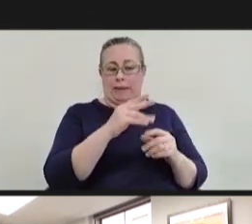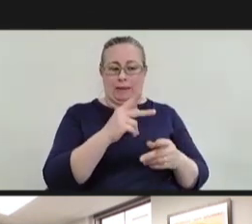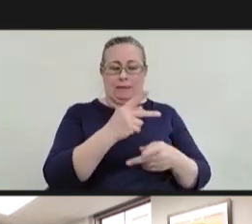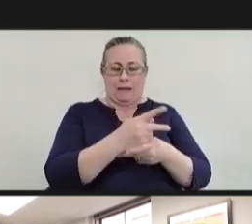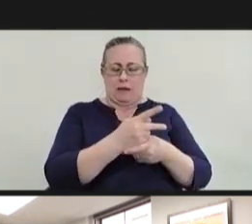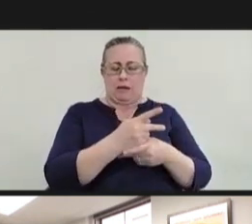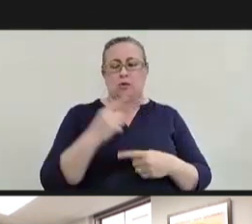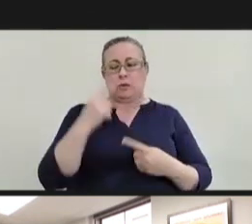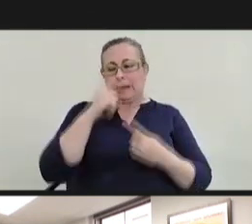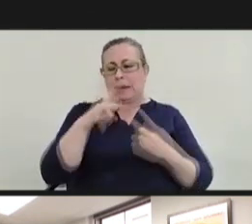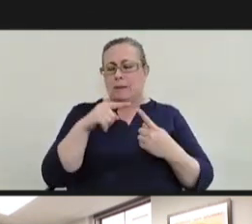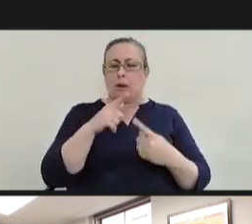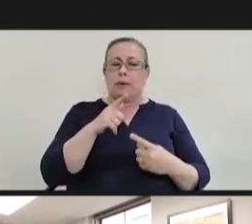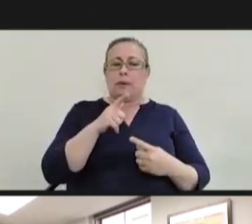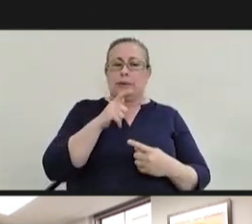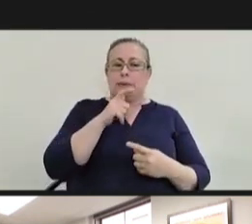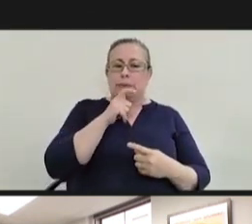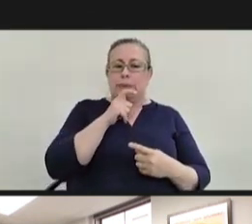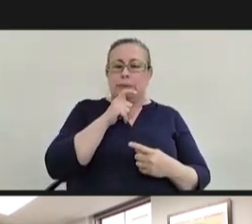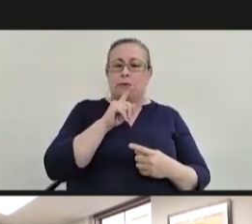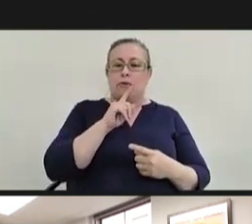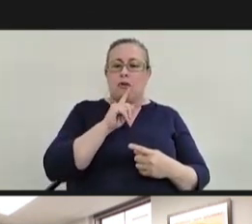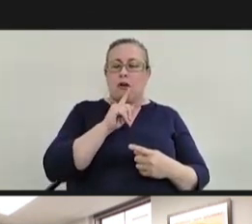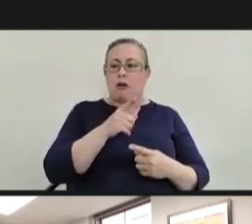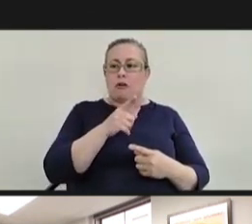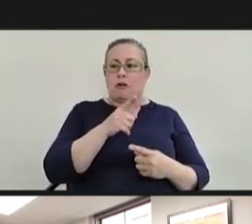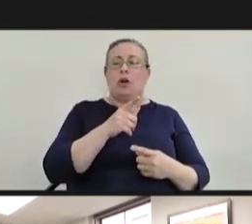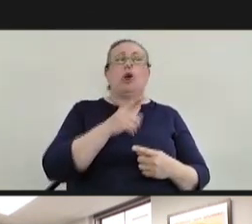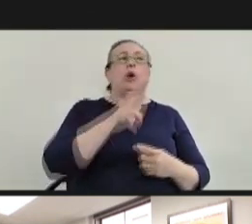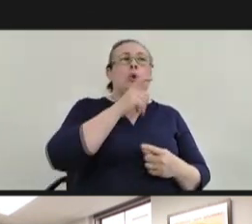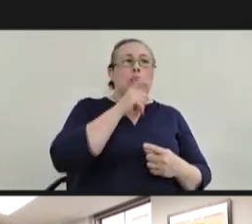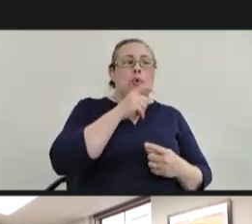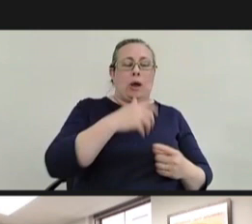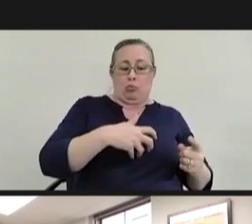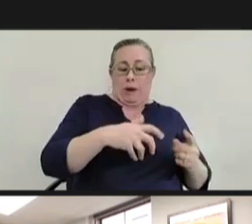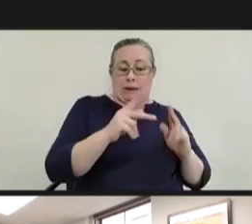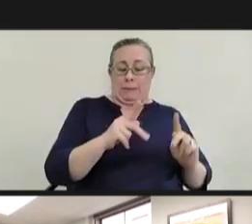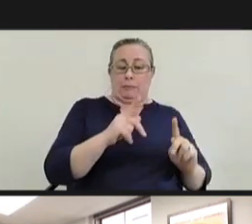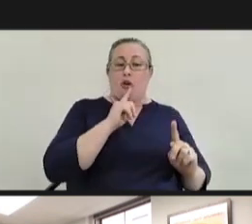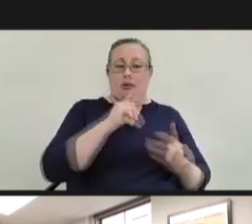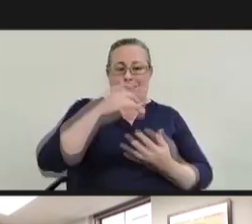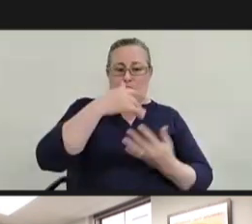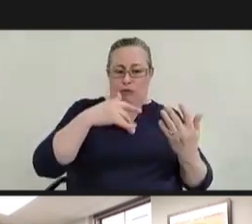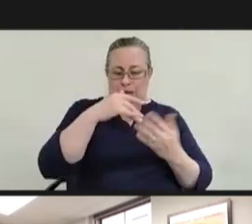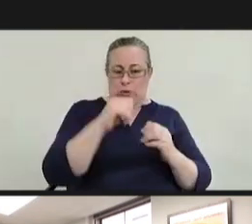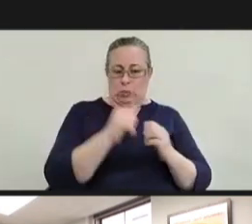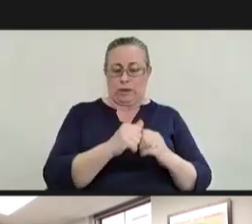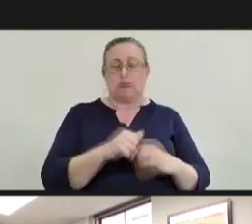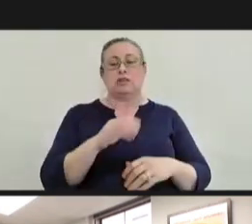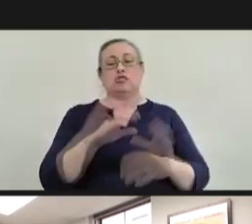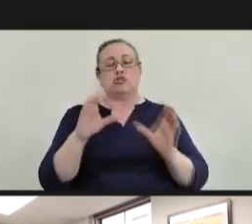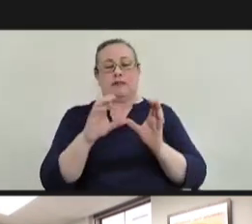about who are pregnant-- who pregnant people are interacting with. So certified nurse midwives,